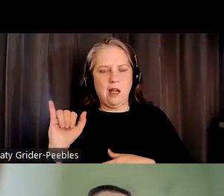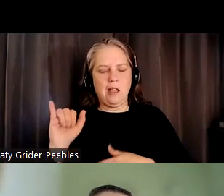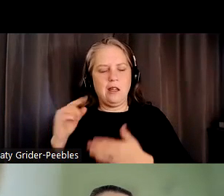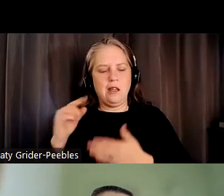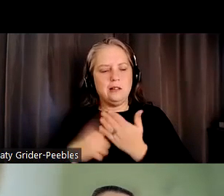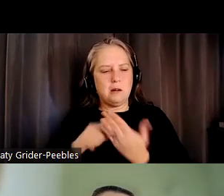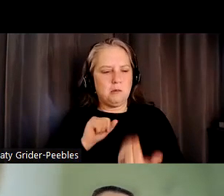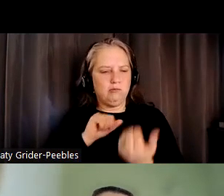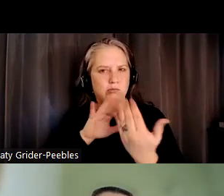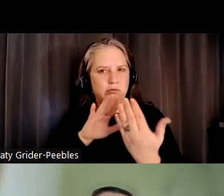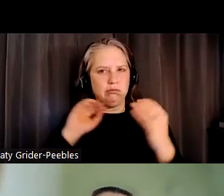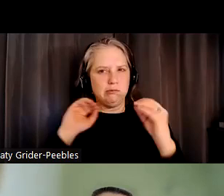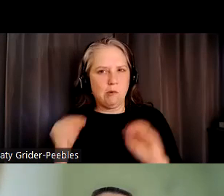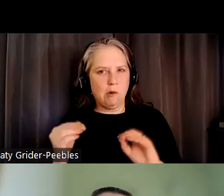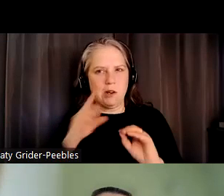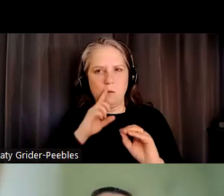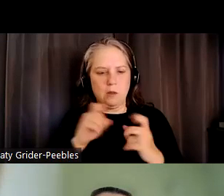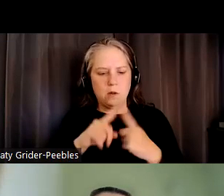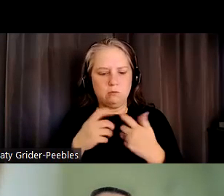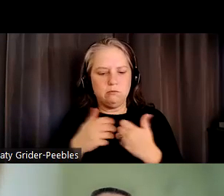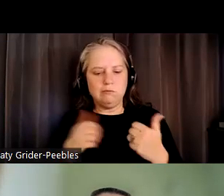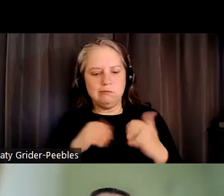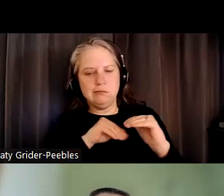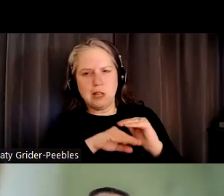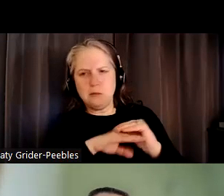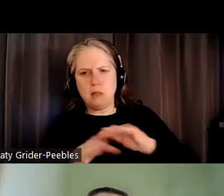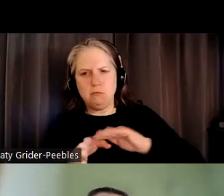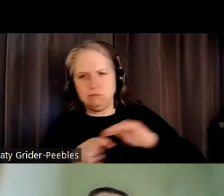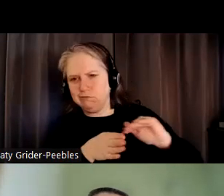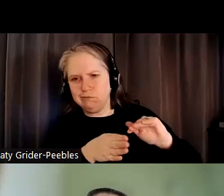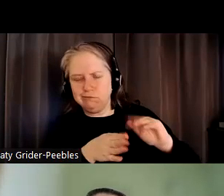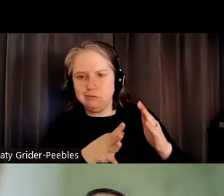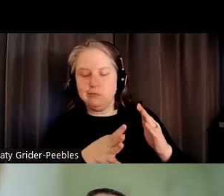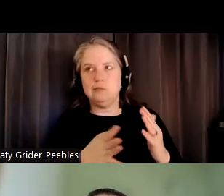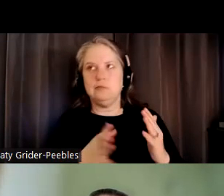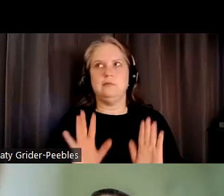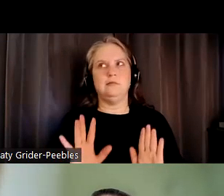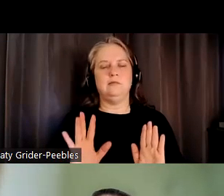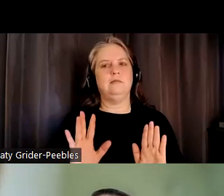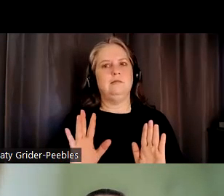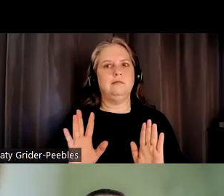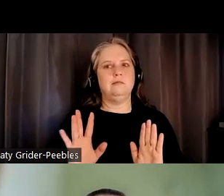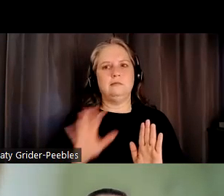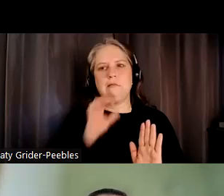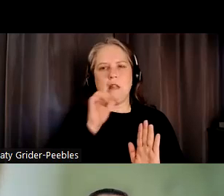organizations that want to separate the accessibility. To me, that's not being inclusive if